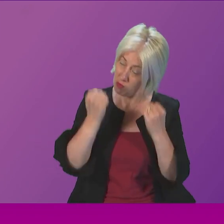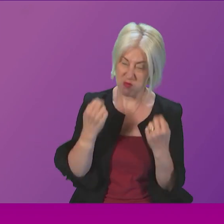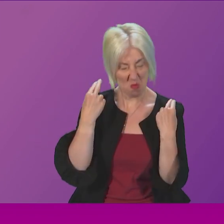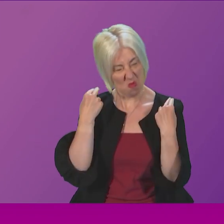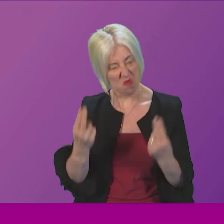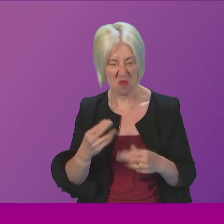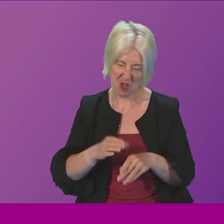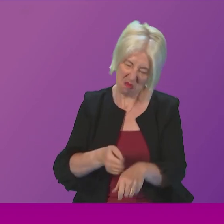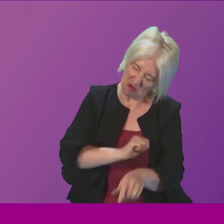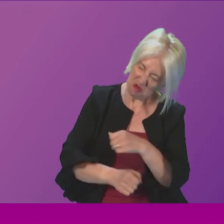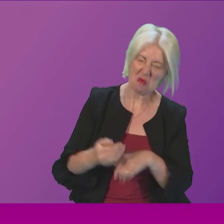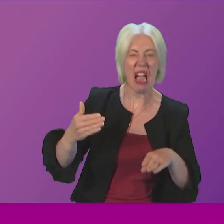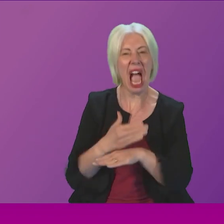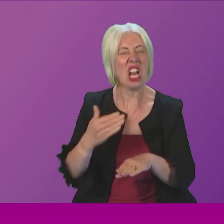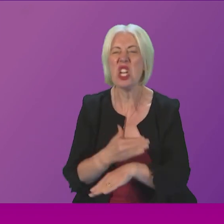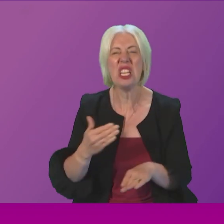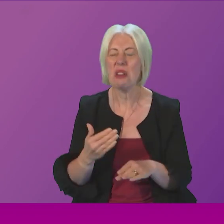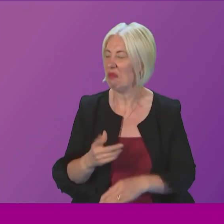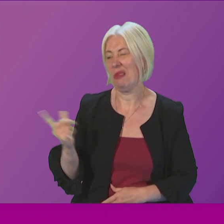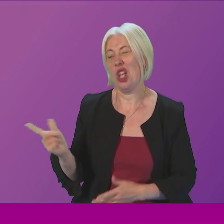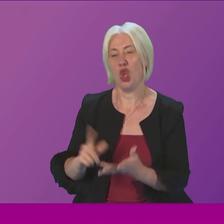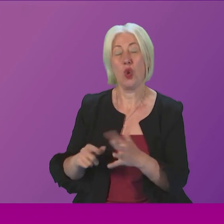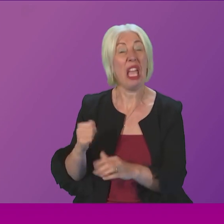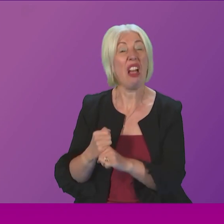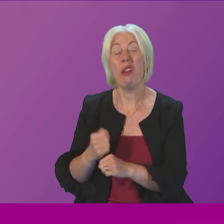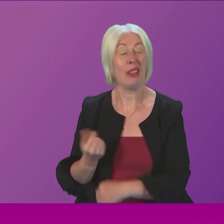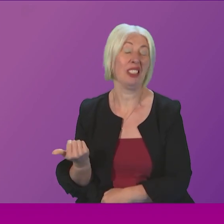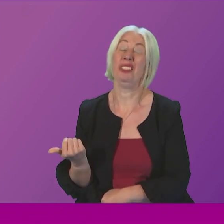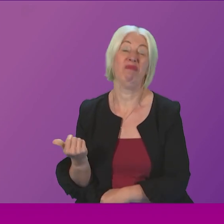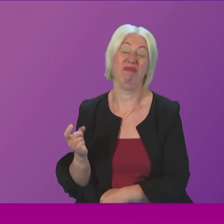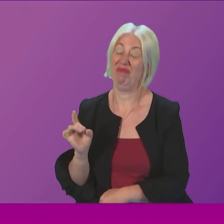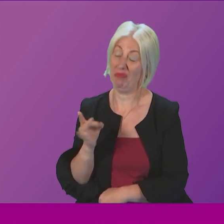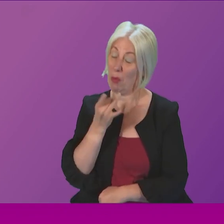and radical action, all that we see from the UK Government is inaction.